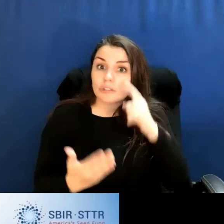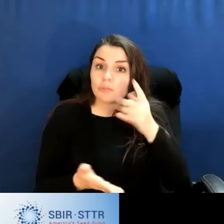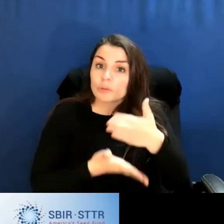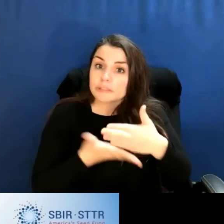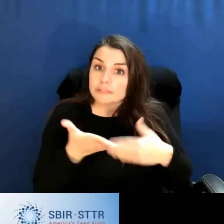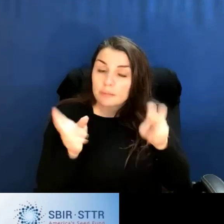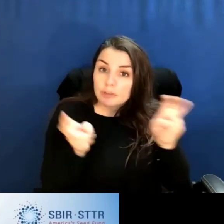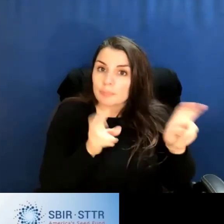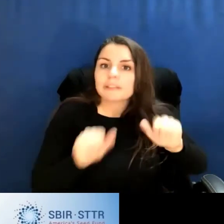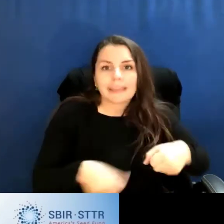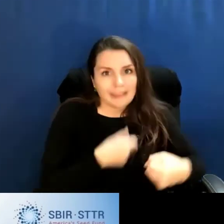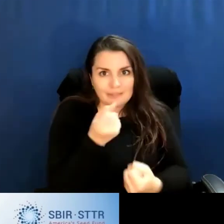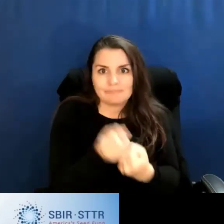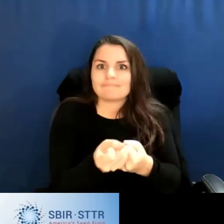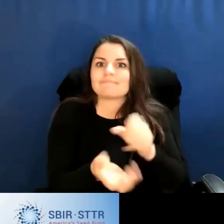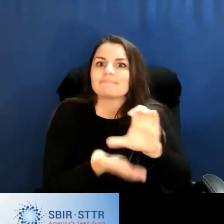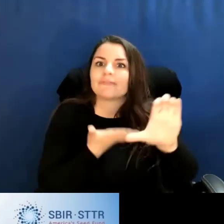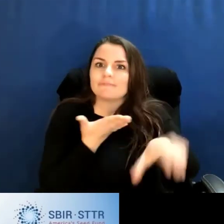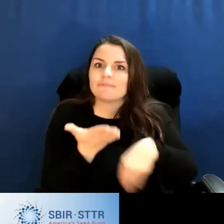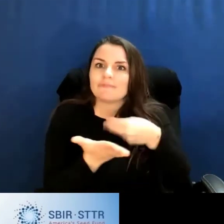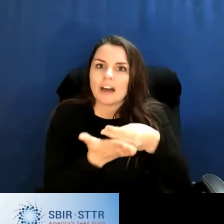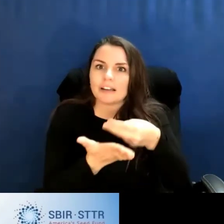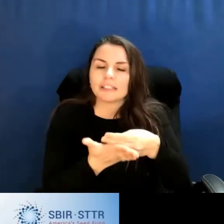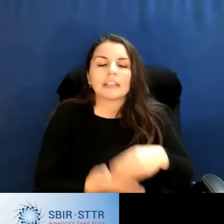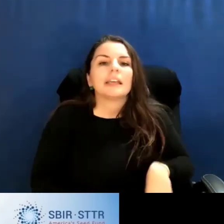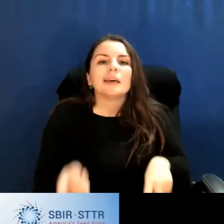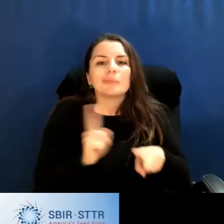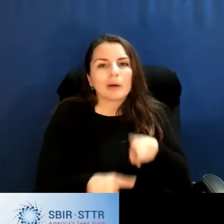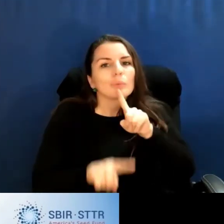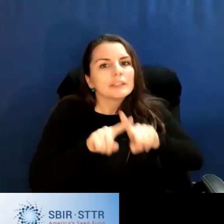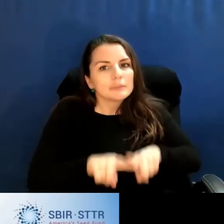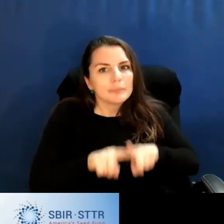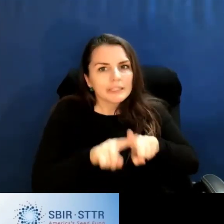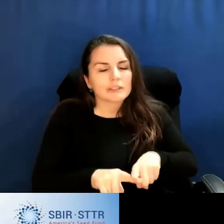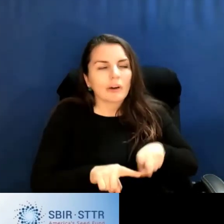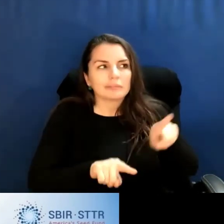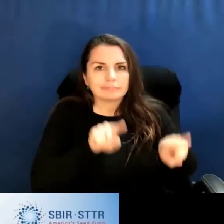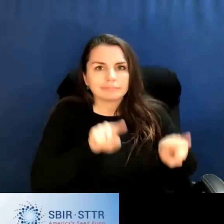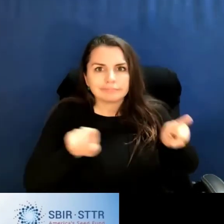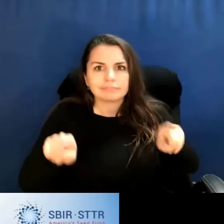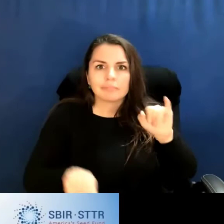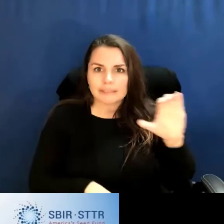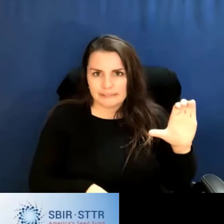Now, this is very Institute-and-Center-dependent, and so the big takeaway,